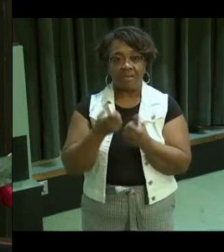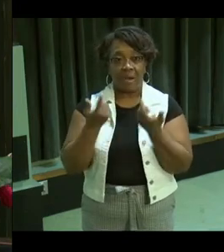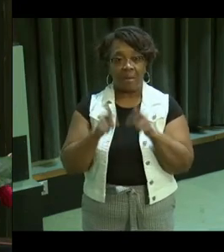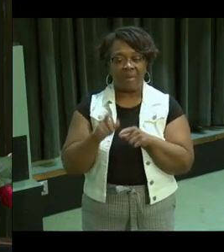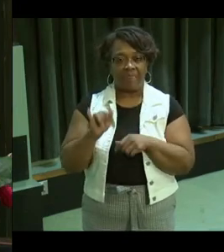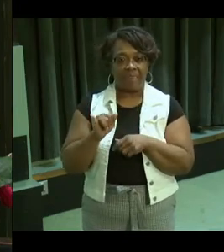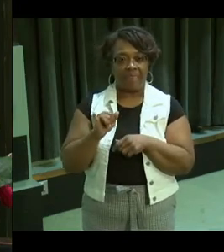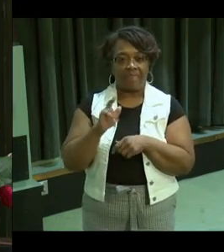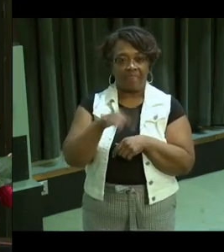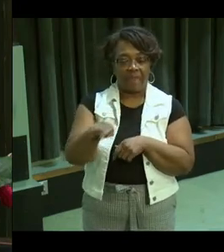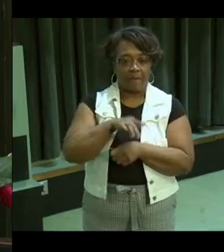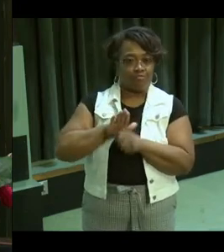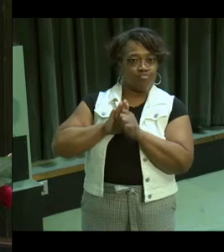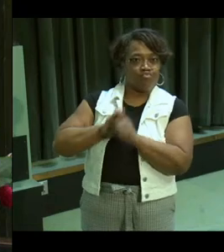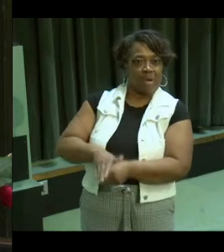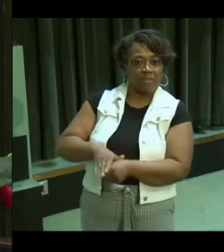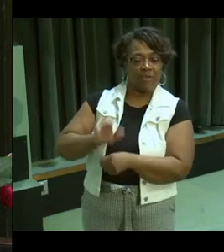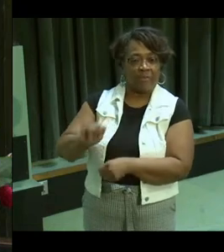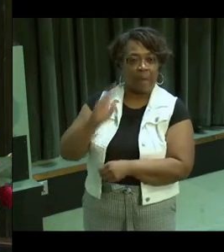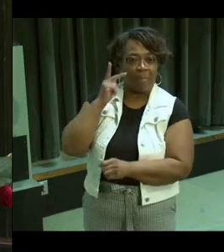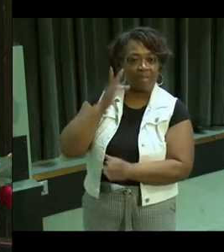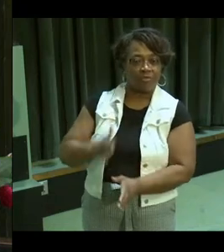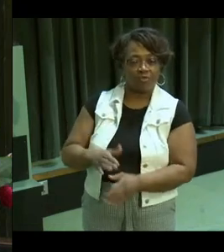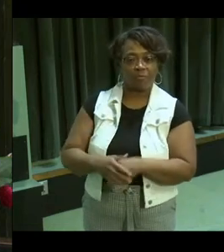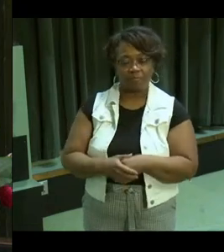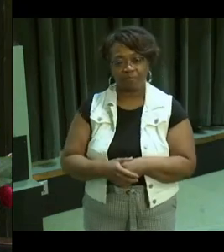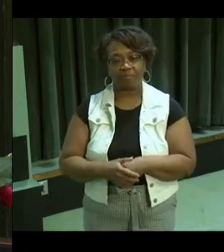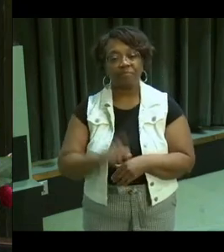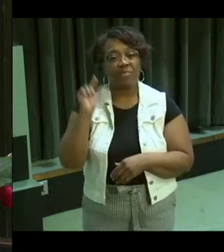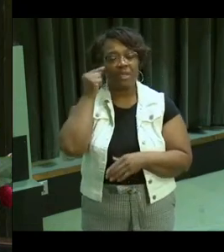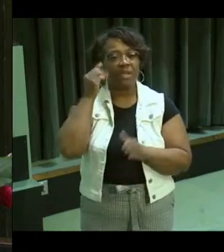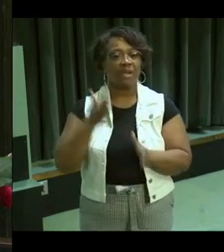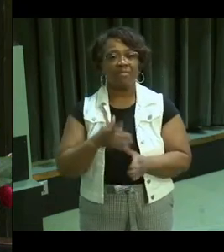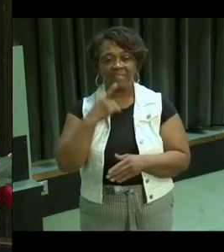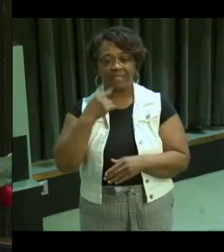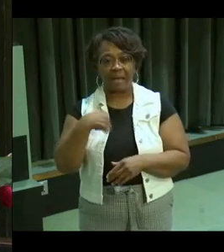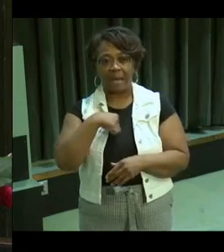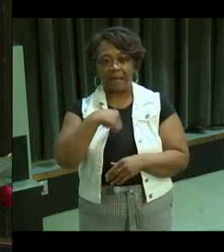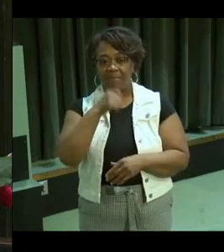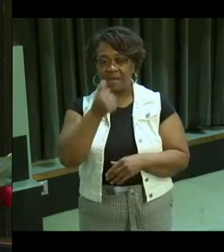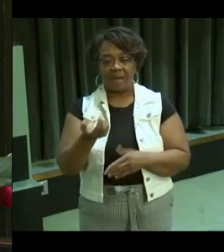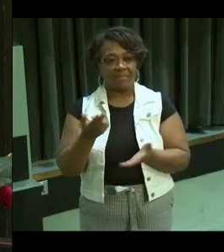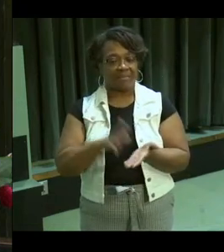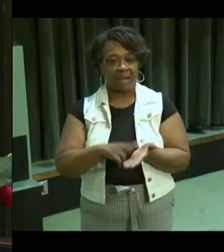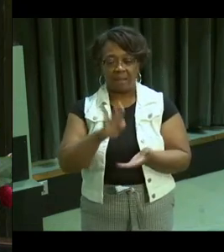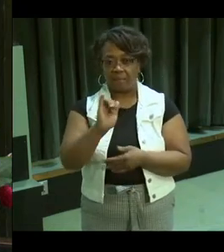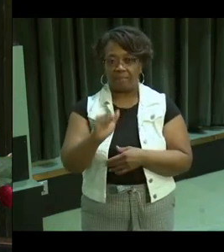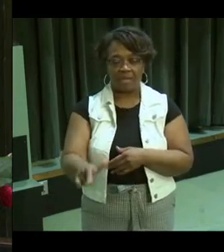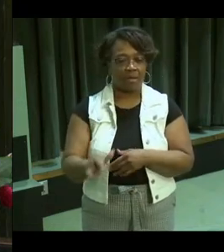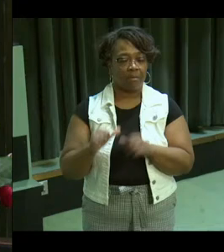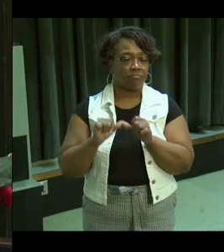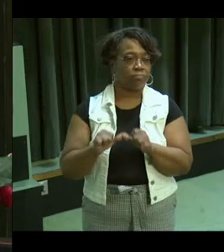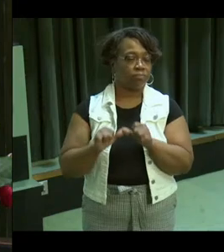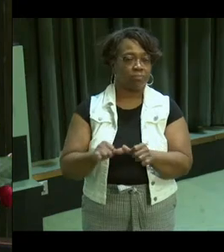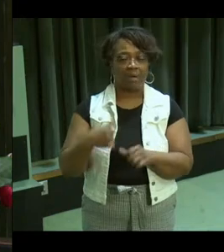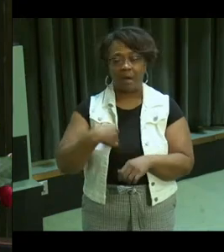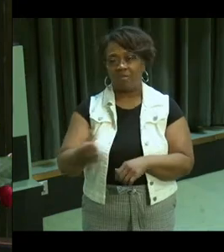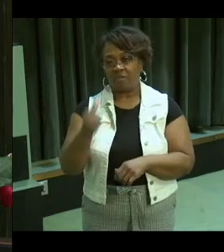amount of pressure on him. And then the march, you know, the